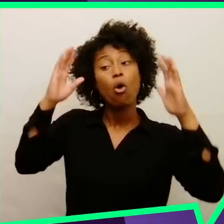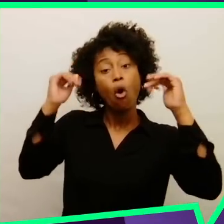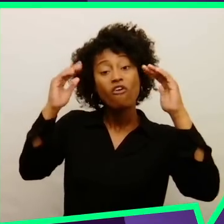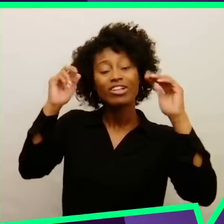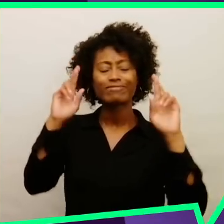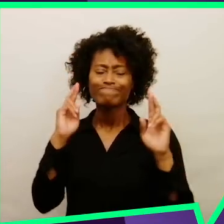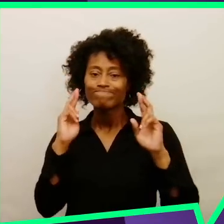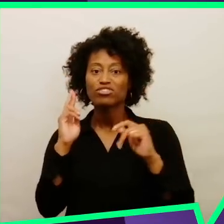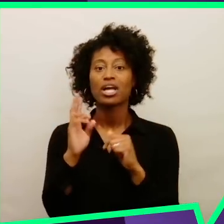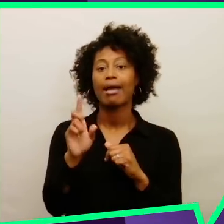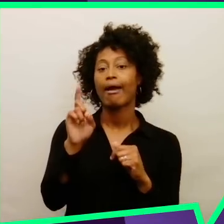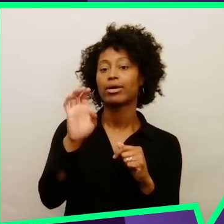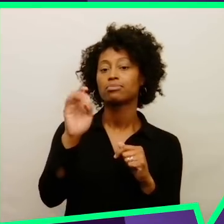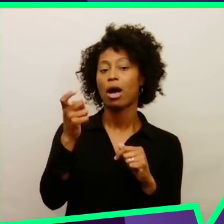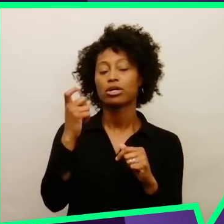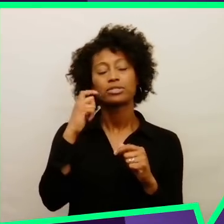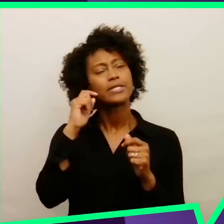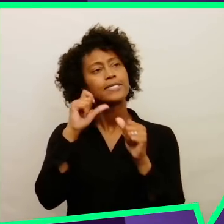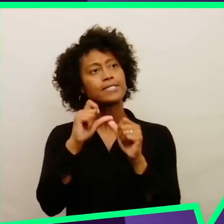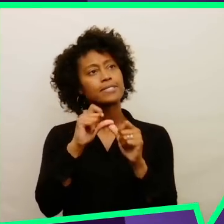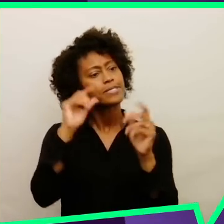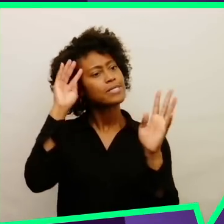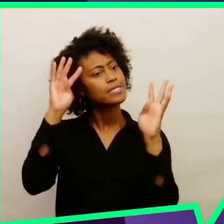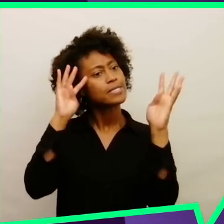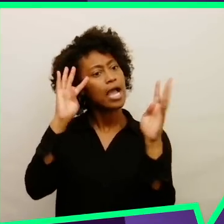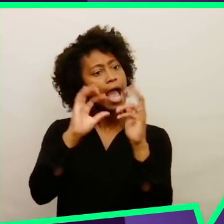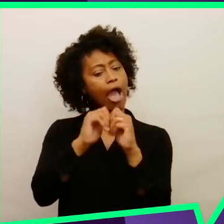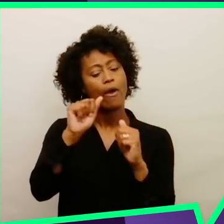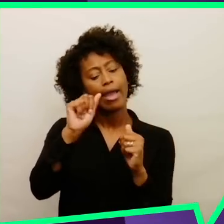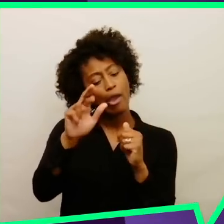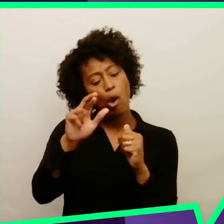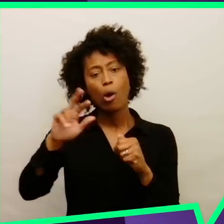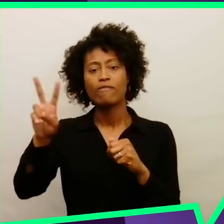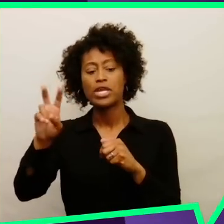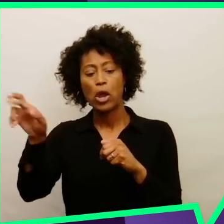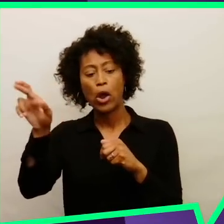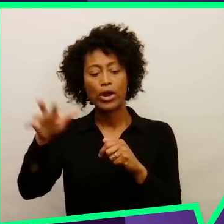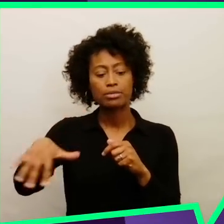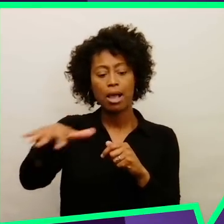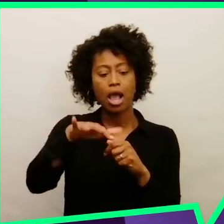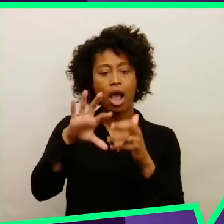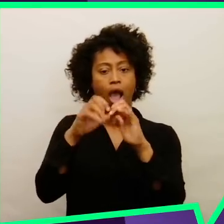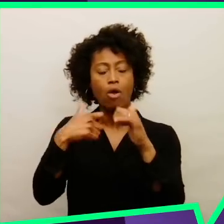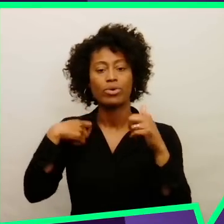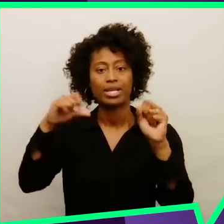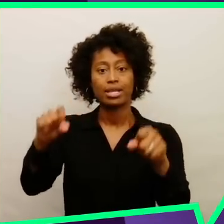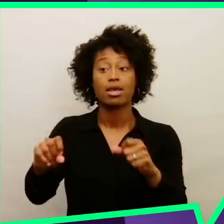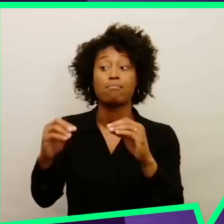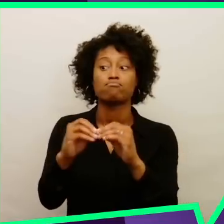from that point of view. So I hope as we go along in our journey with Xbox,